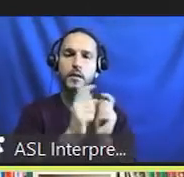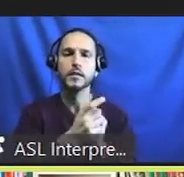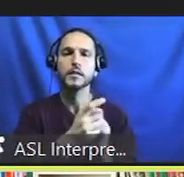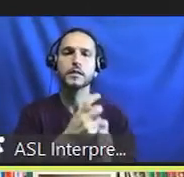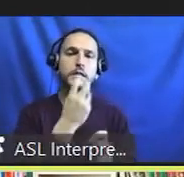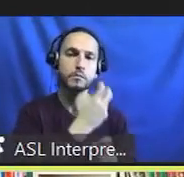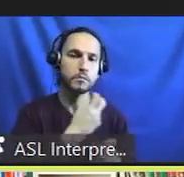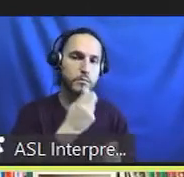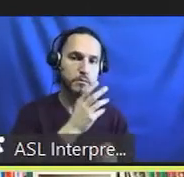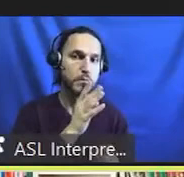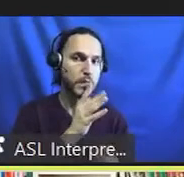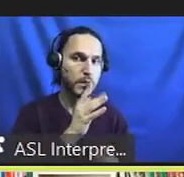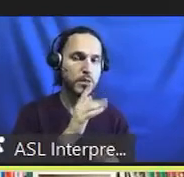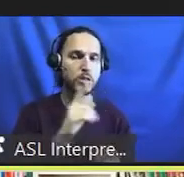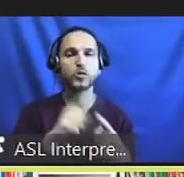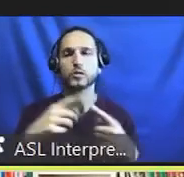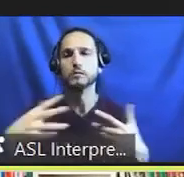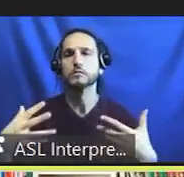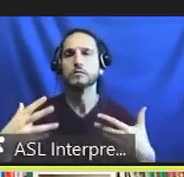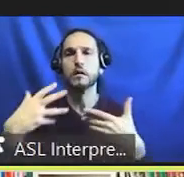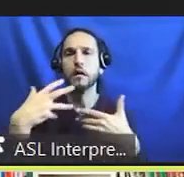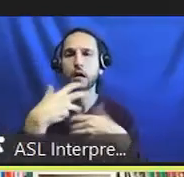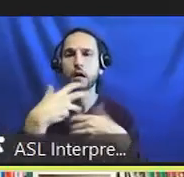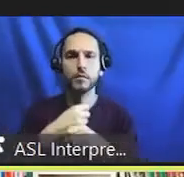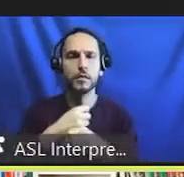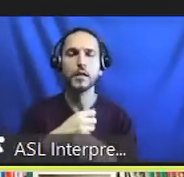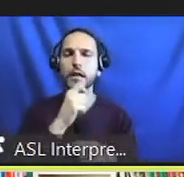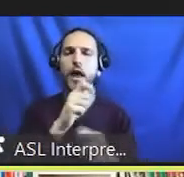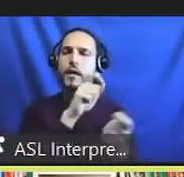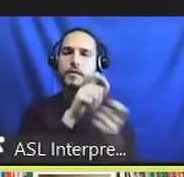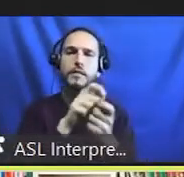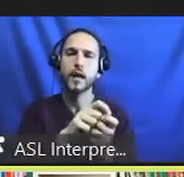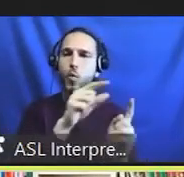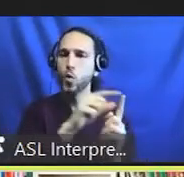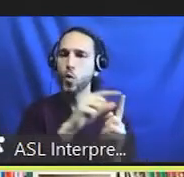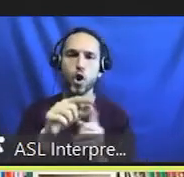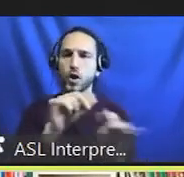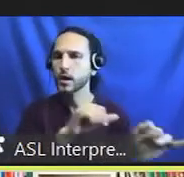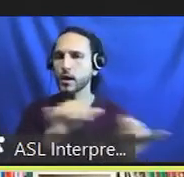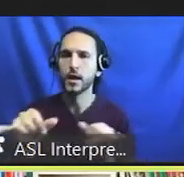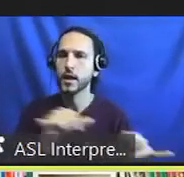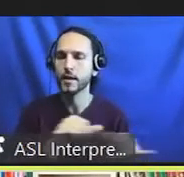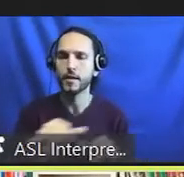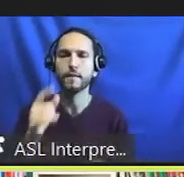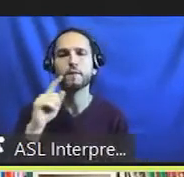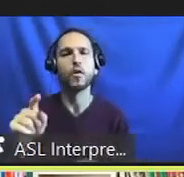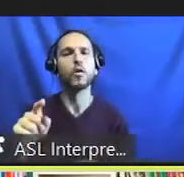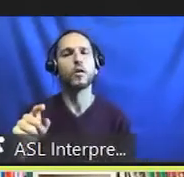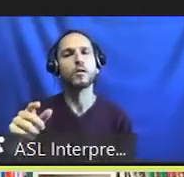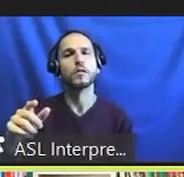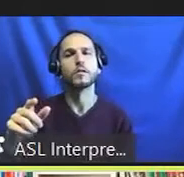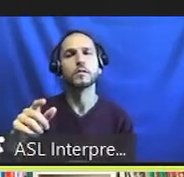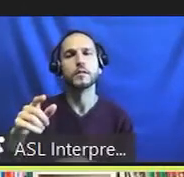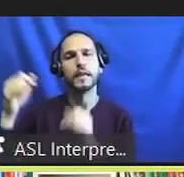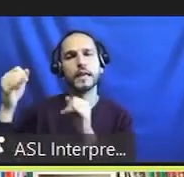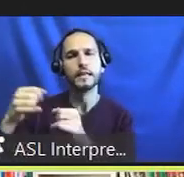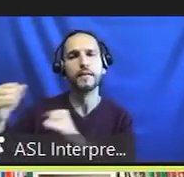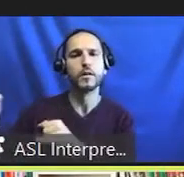into summarized text. So it's not verbatim, but summarized for individual users most often.